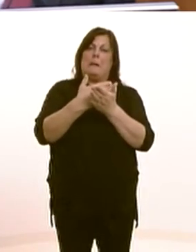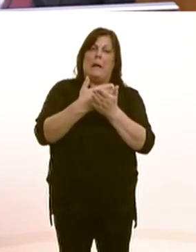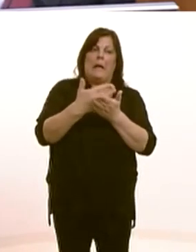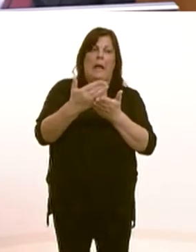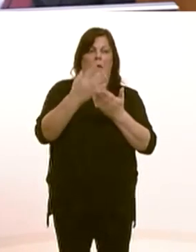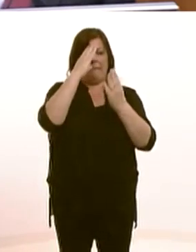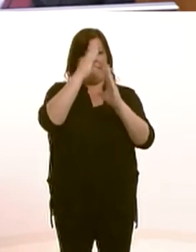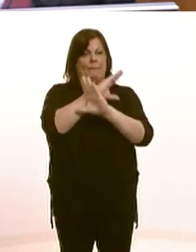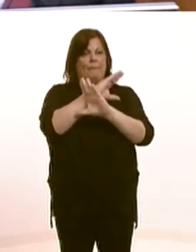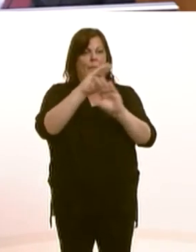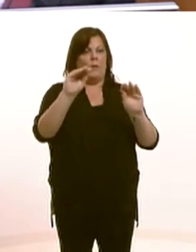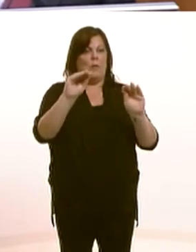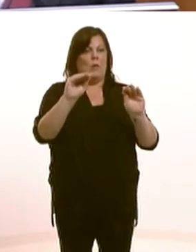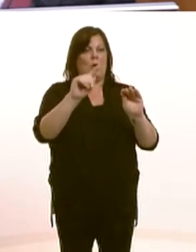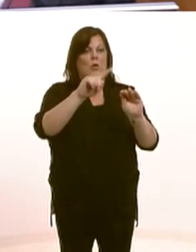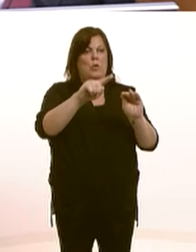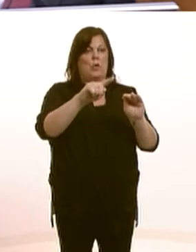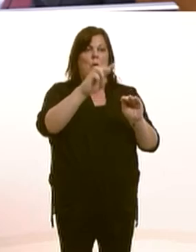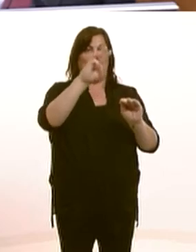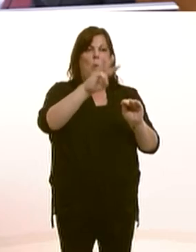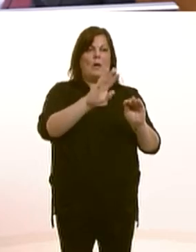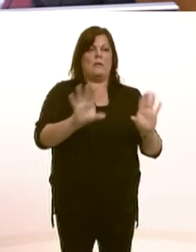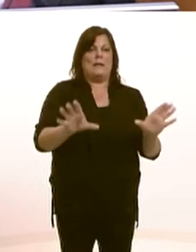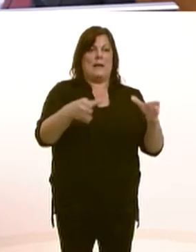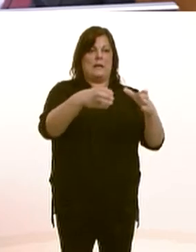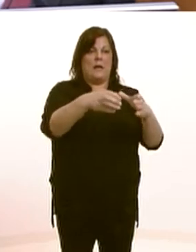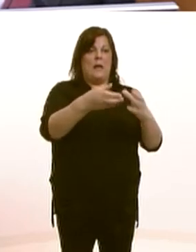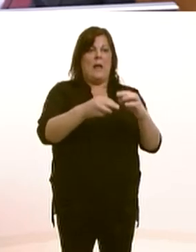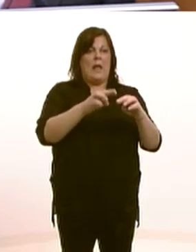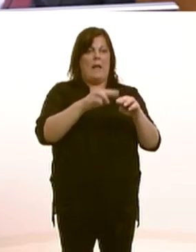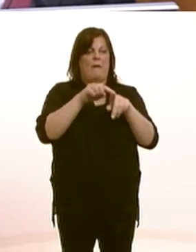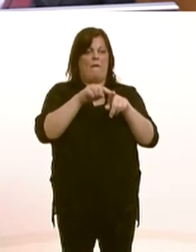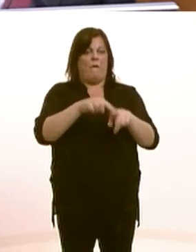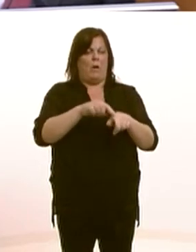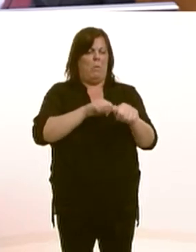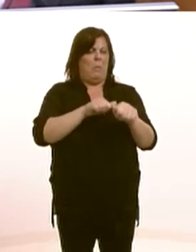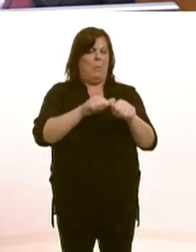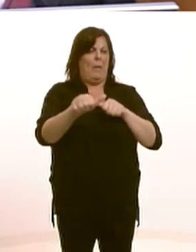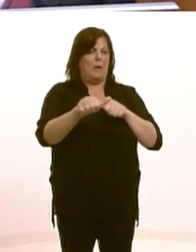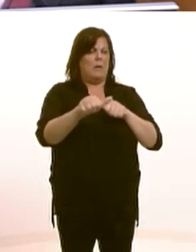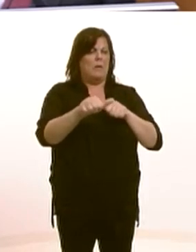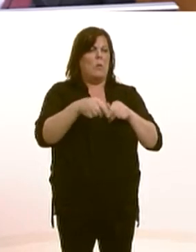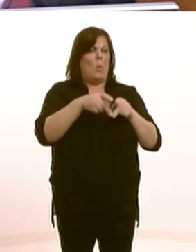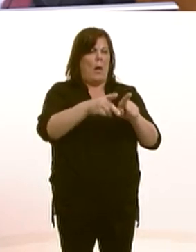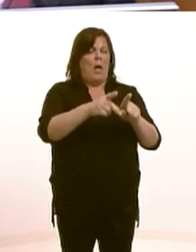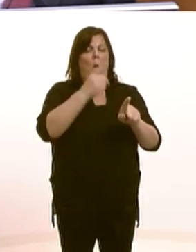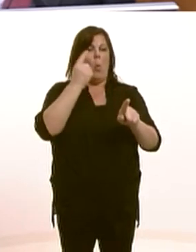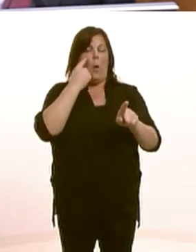If thatís applied effectively then, of course, we can see a positive impact for our economy and our communities.